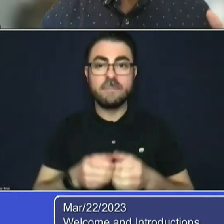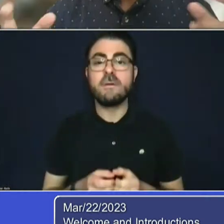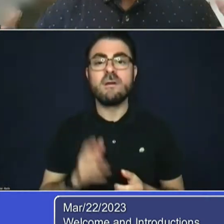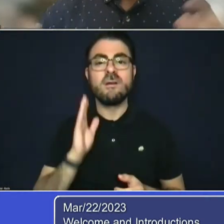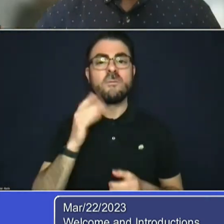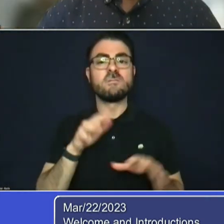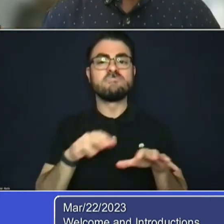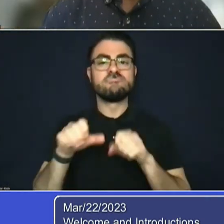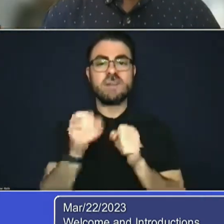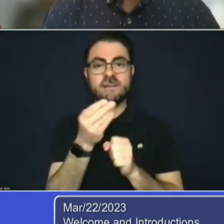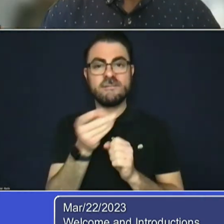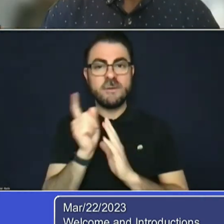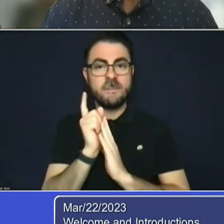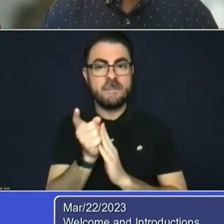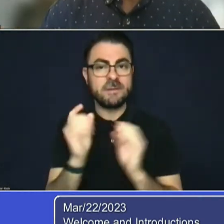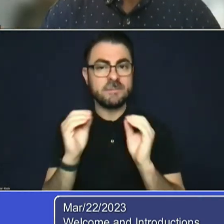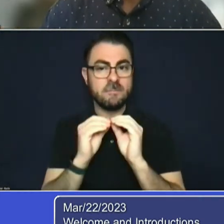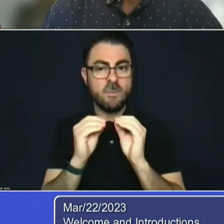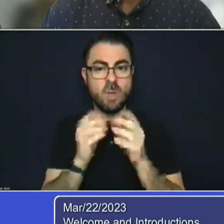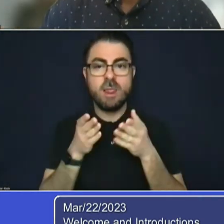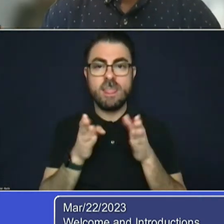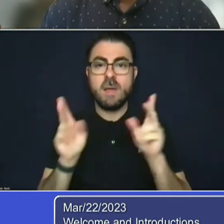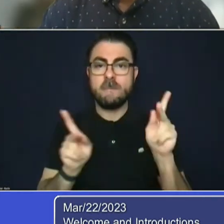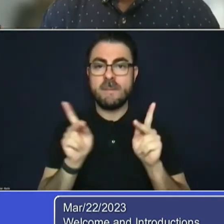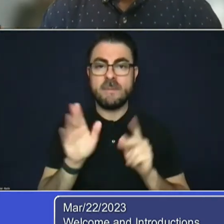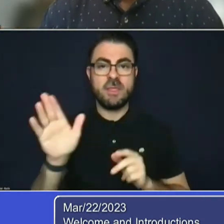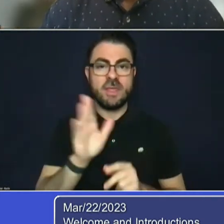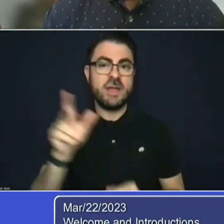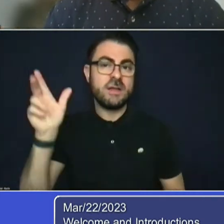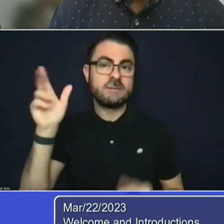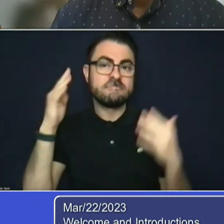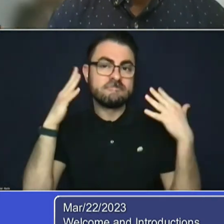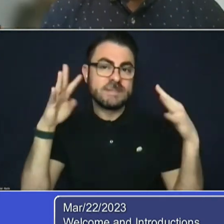WELCOME, EVERYONE. WE'RE JUST GOING TO LET EVERYONE